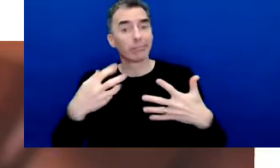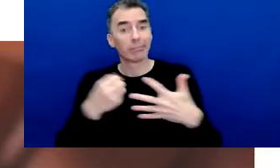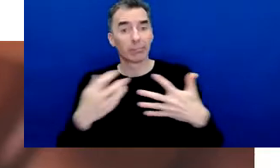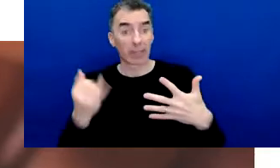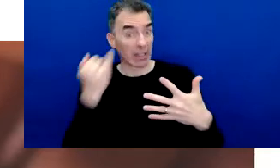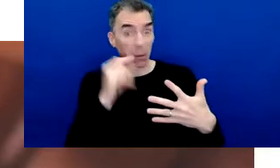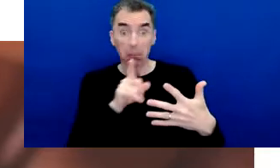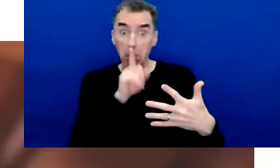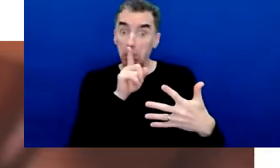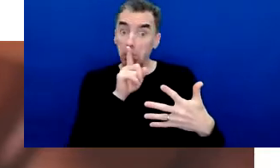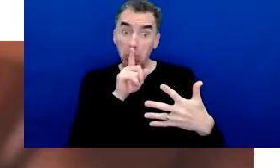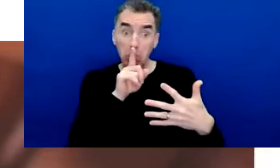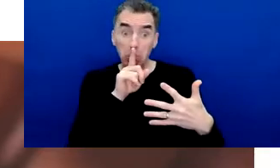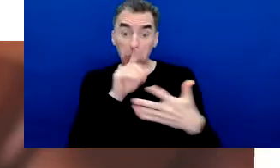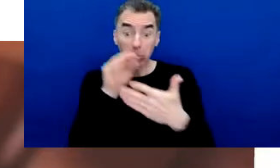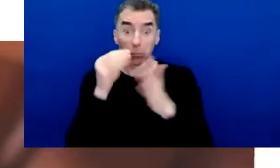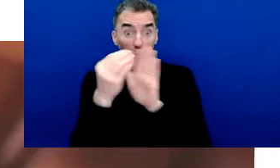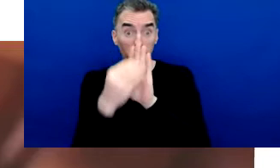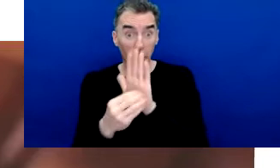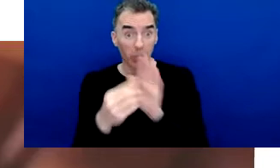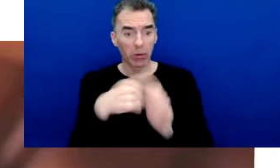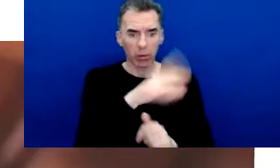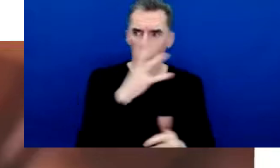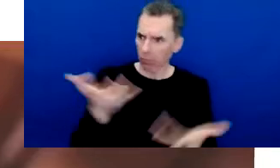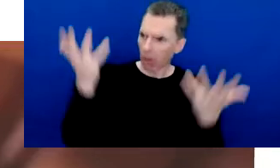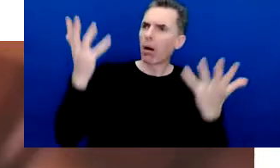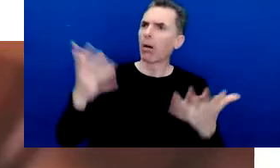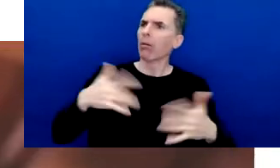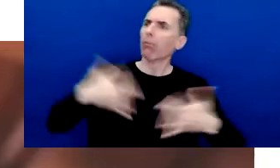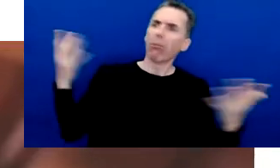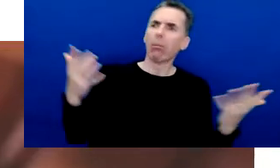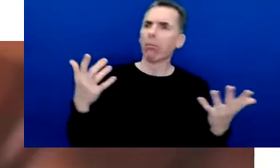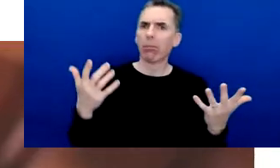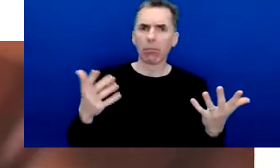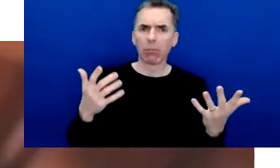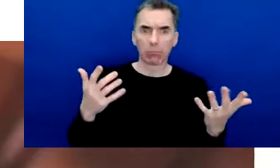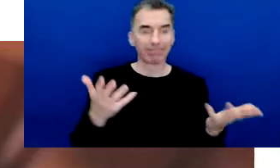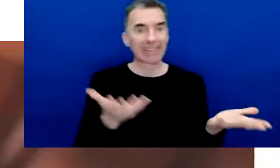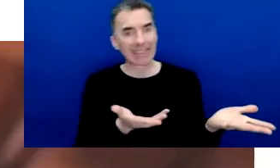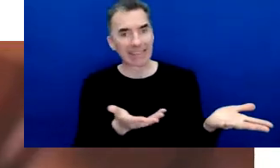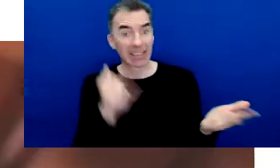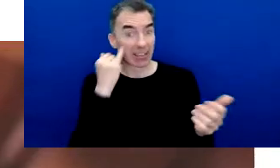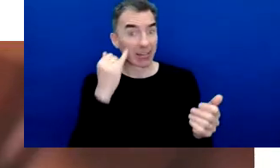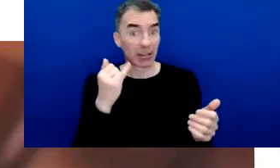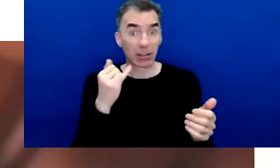they're going to be upset with you as the instructor. And if there is no policy and you say, no, a deadline is the deadline,